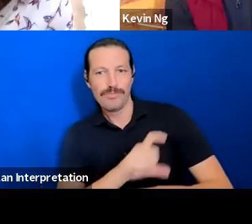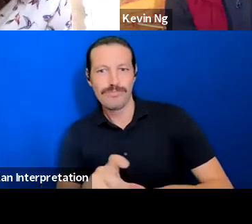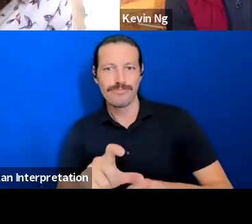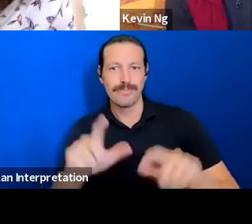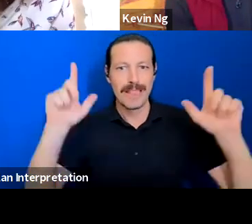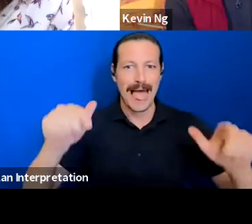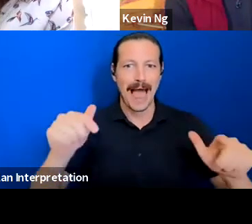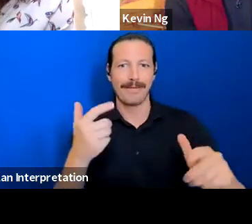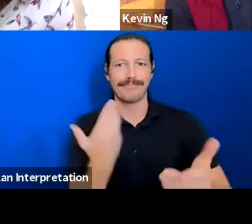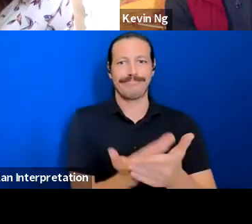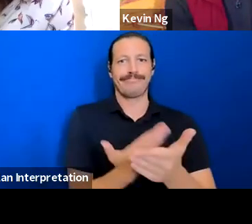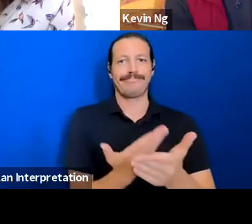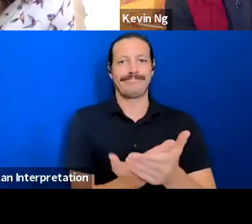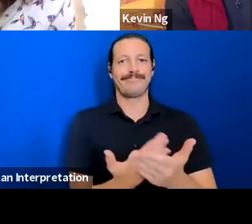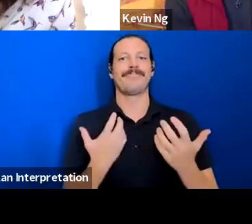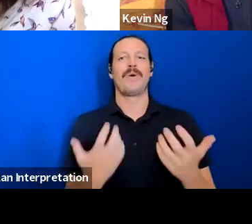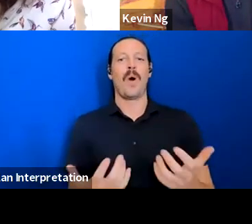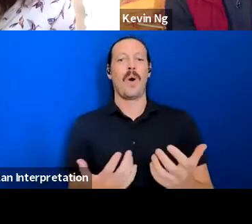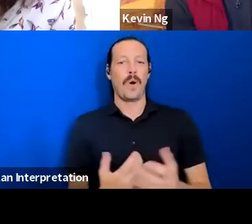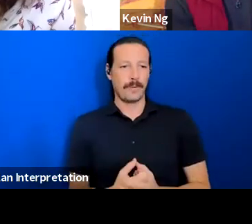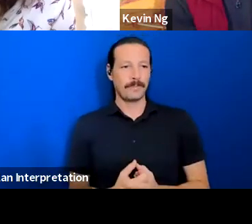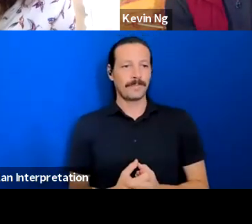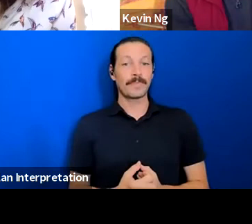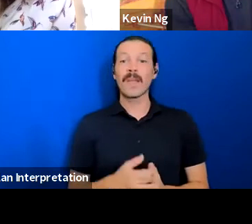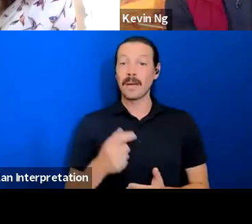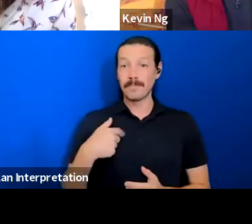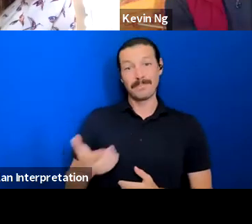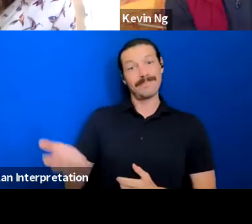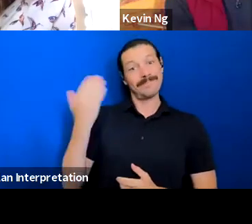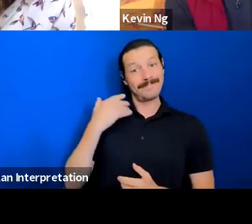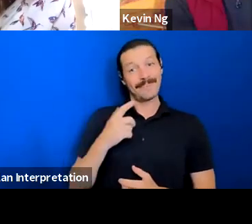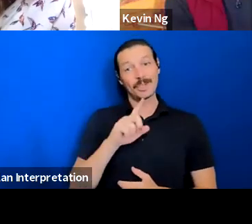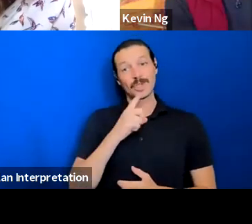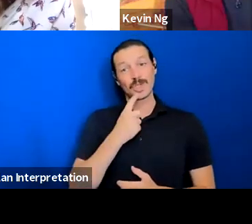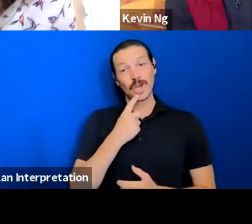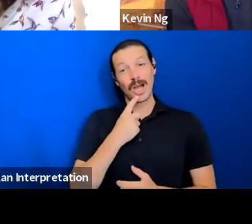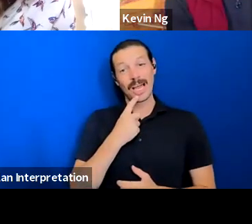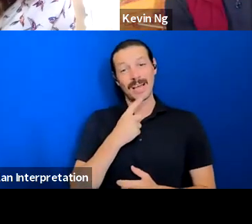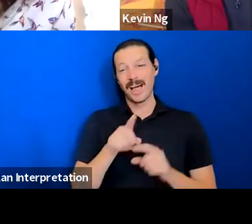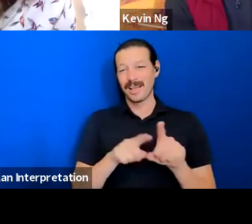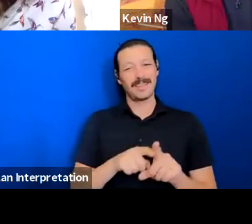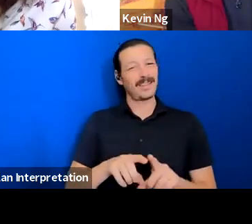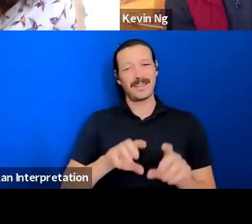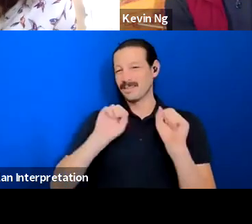stop being shy because the Australia Council do everything possible to create a safe environment.